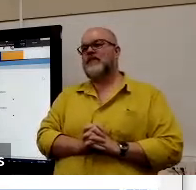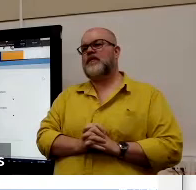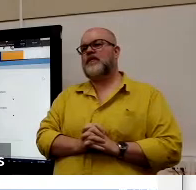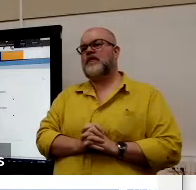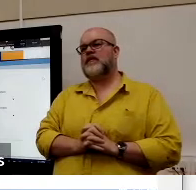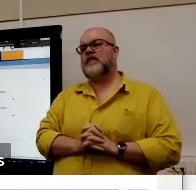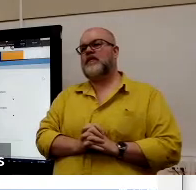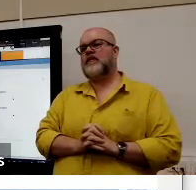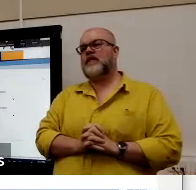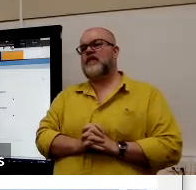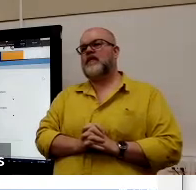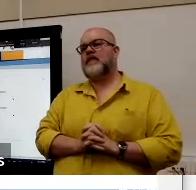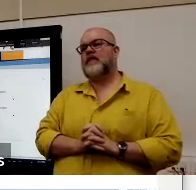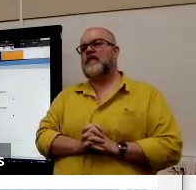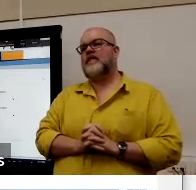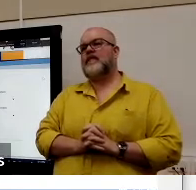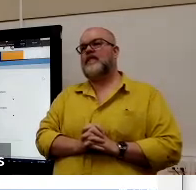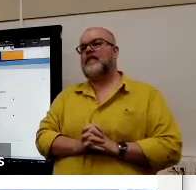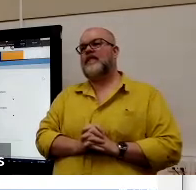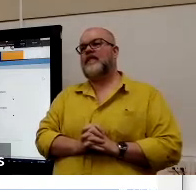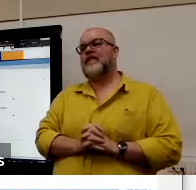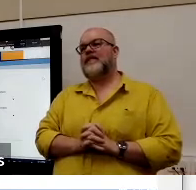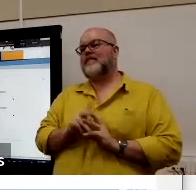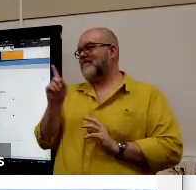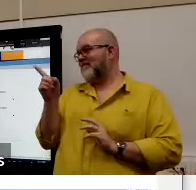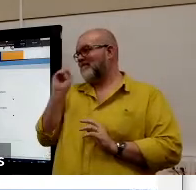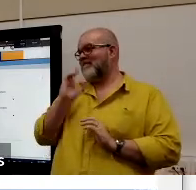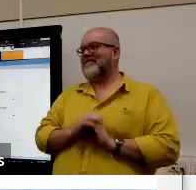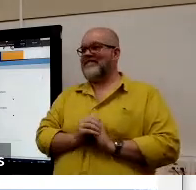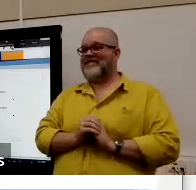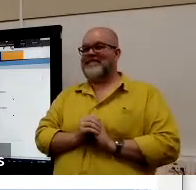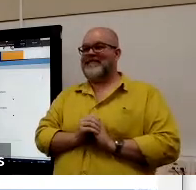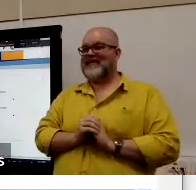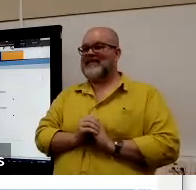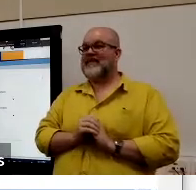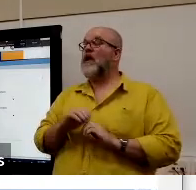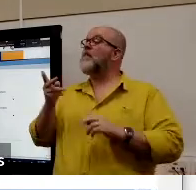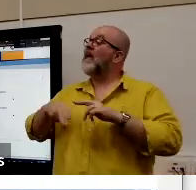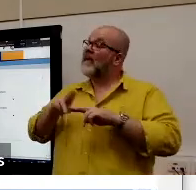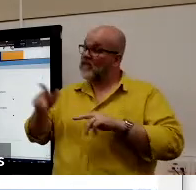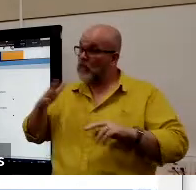So now I'm going to go back through my emails and find the invitation.